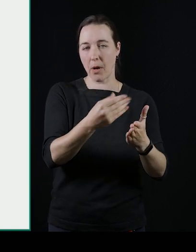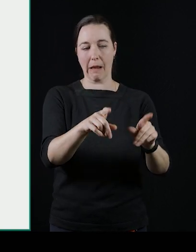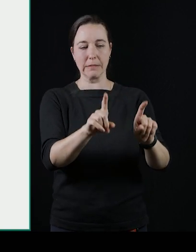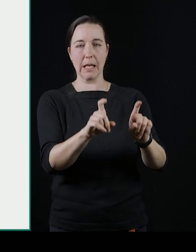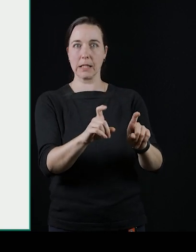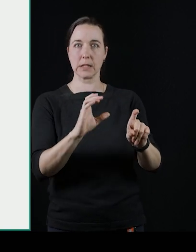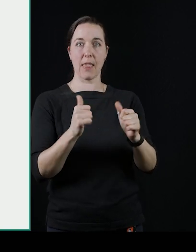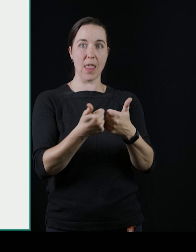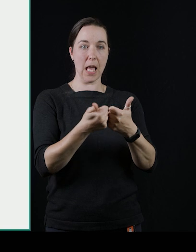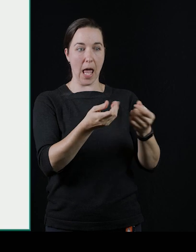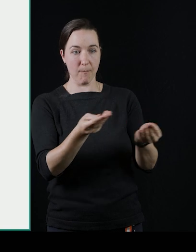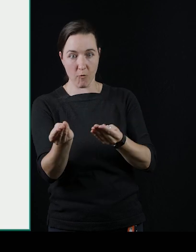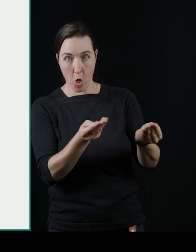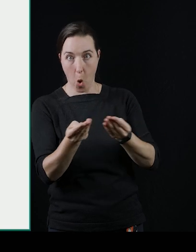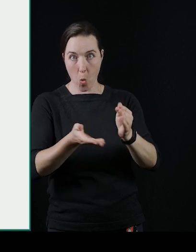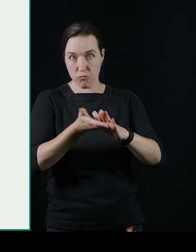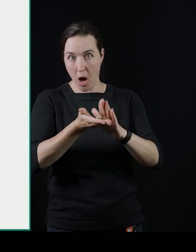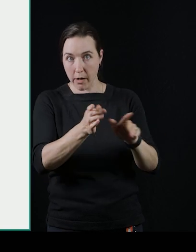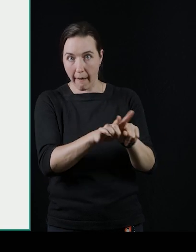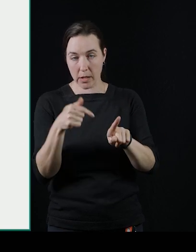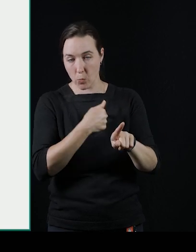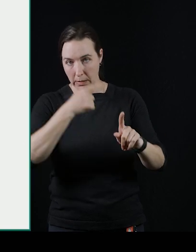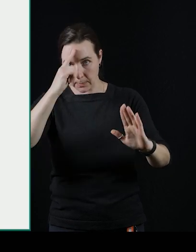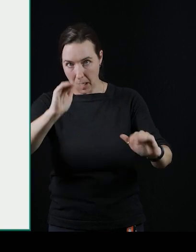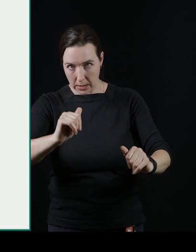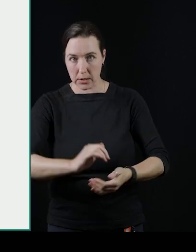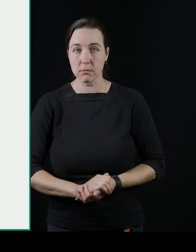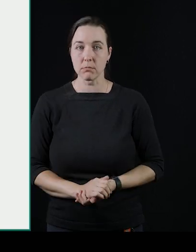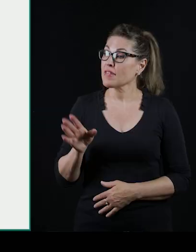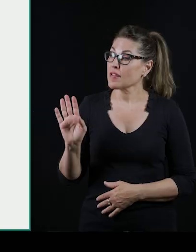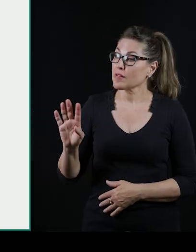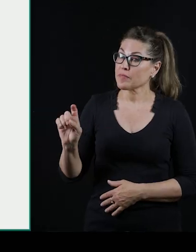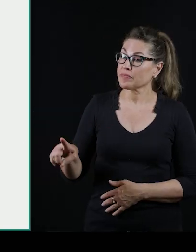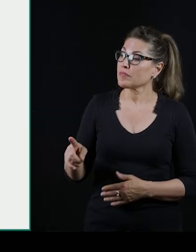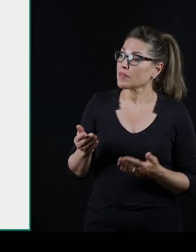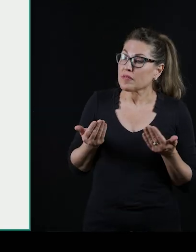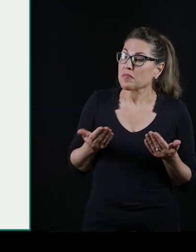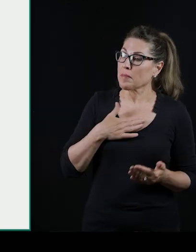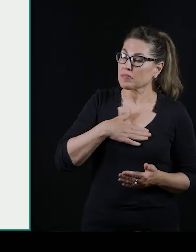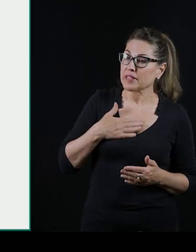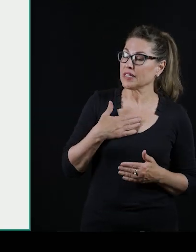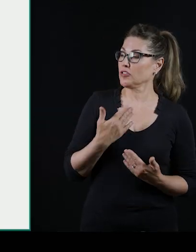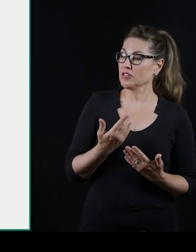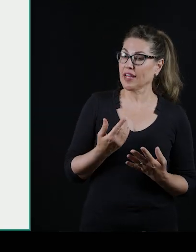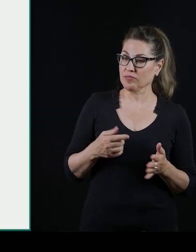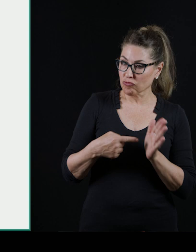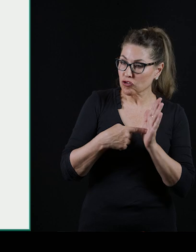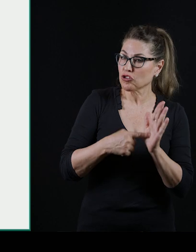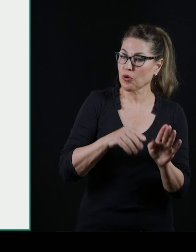and test that our game flow is working as expected. Dimitris, let's please walk through these steps